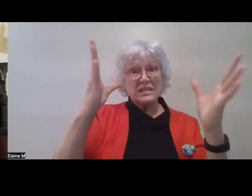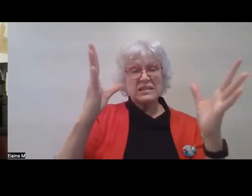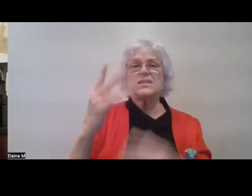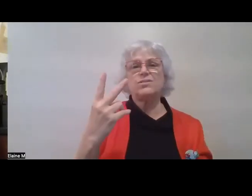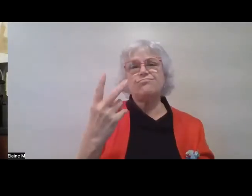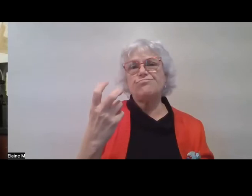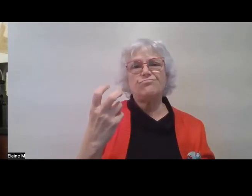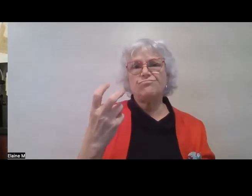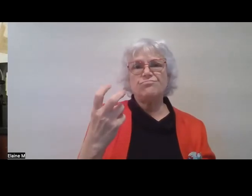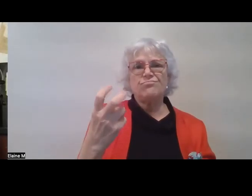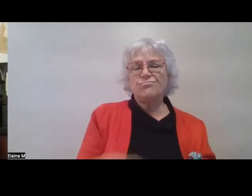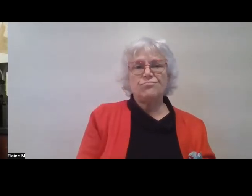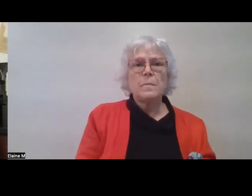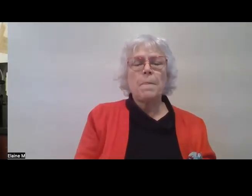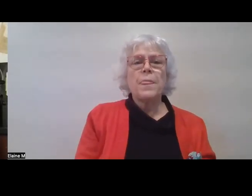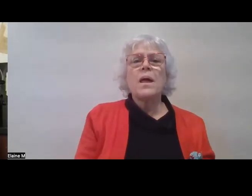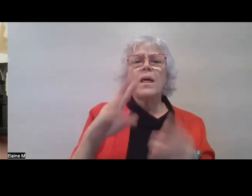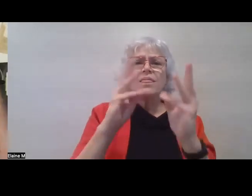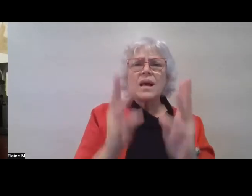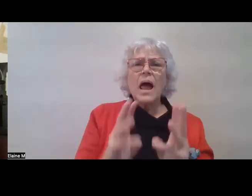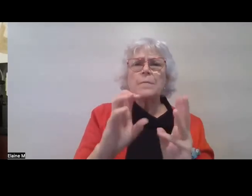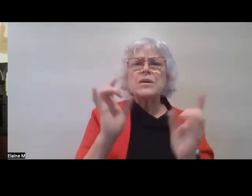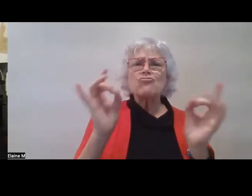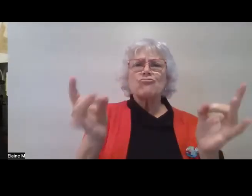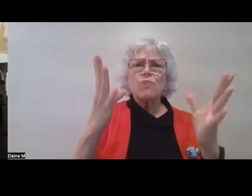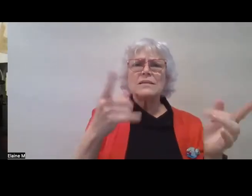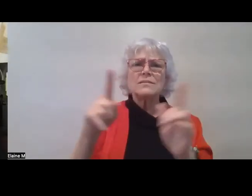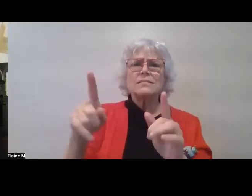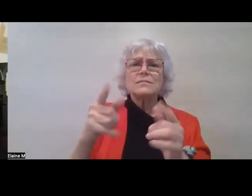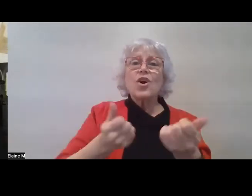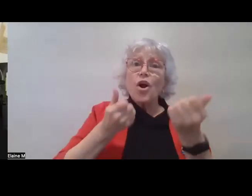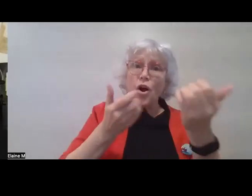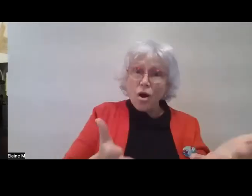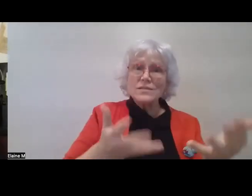The climate crisis is also causing war, as I mentioned earlier.